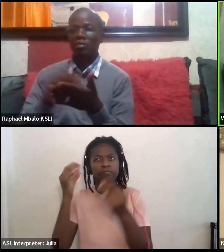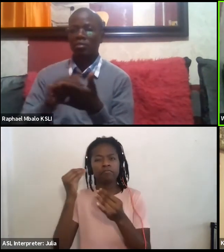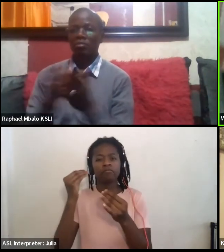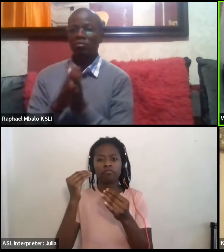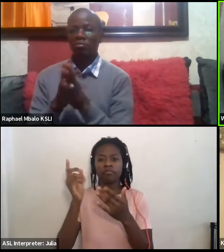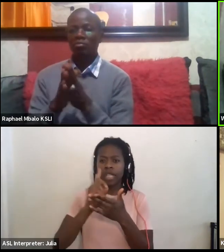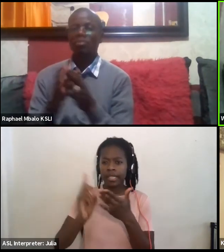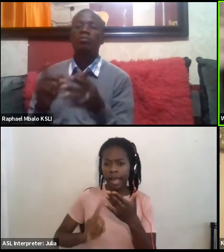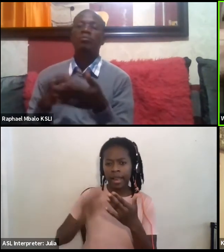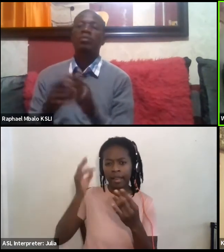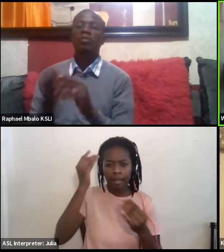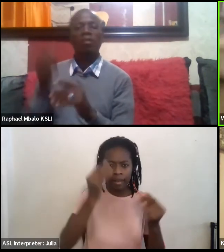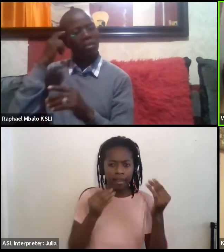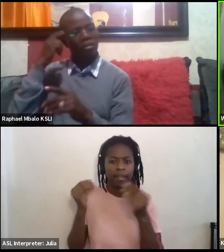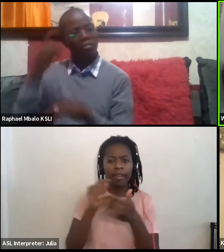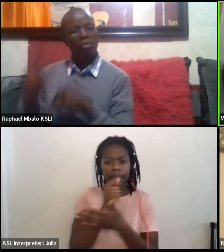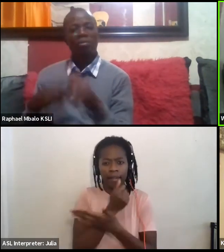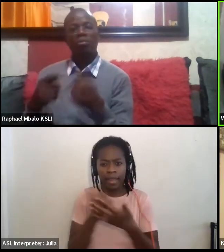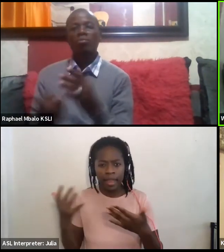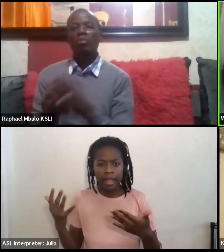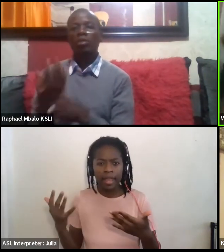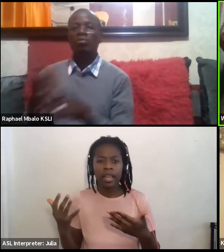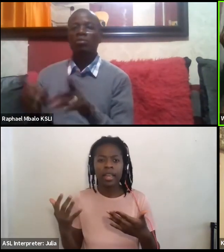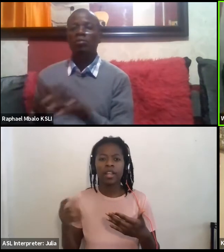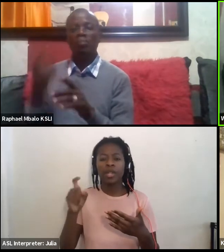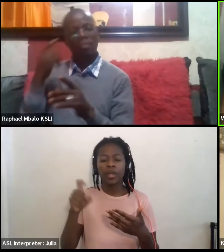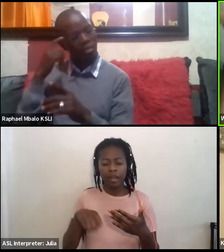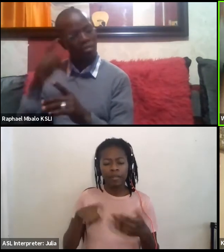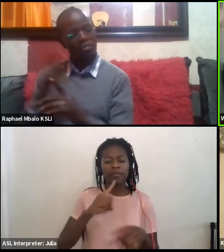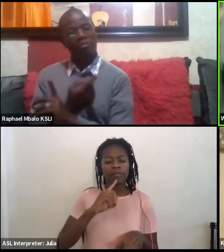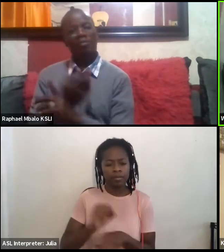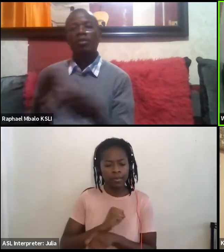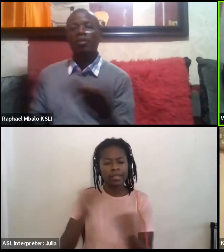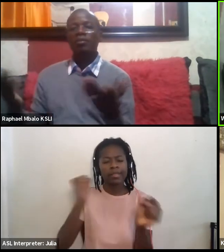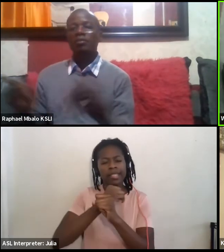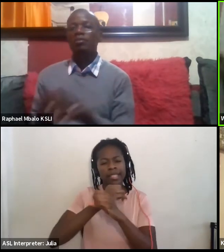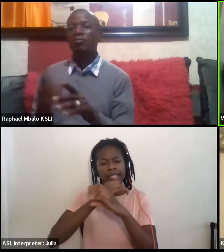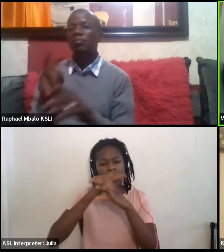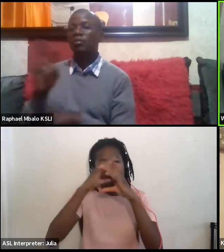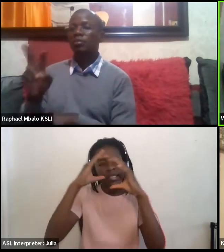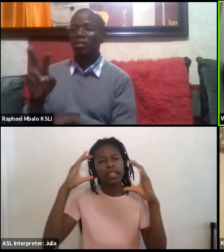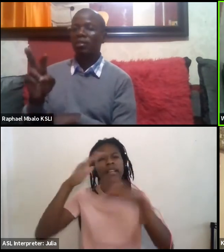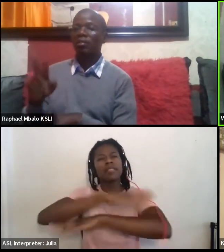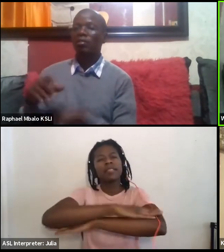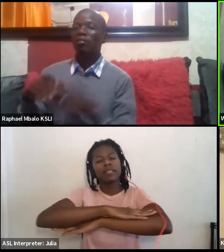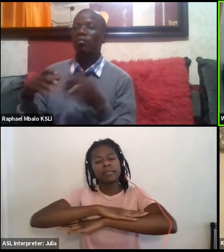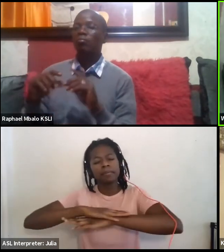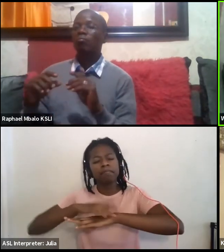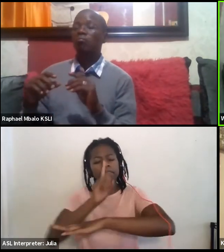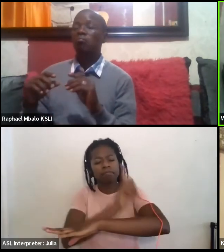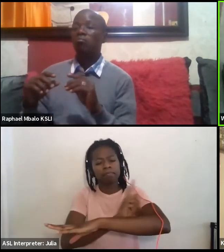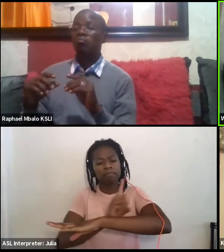thinking of everything. Like literally seeing the production on stage. It's actually helped me a lot